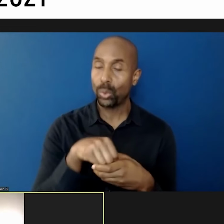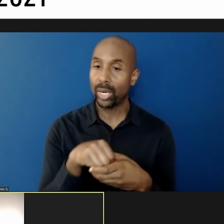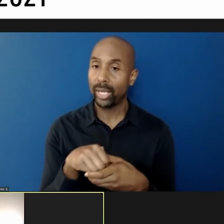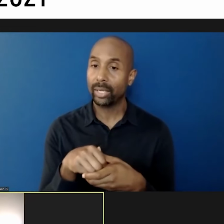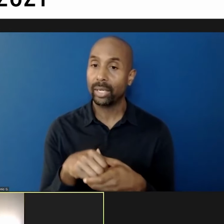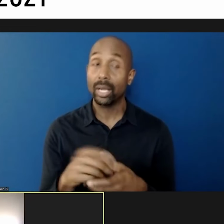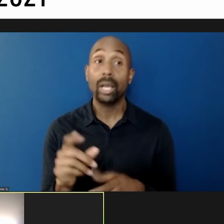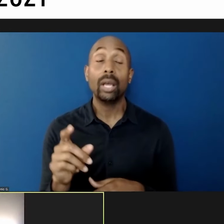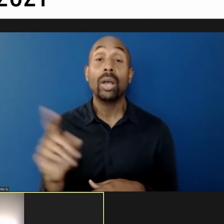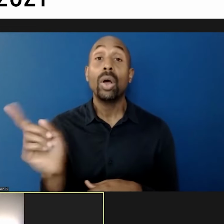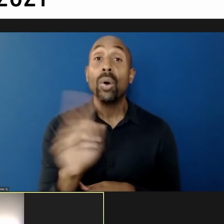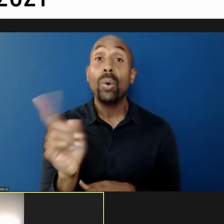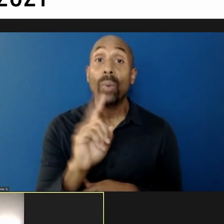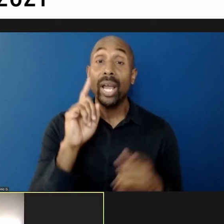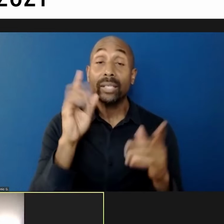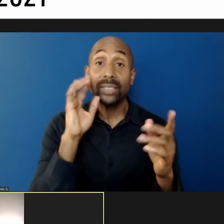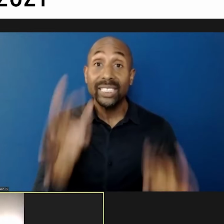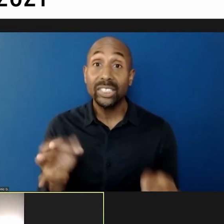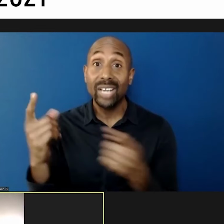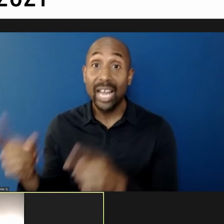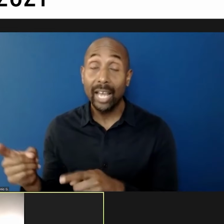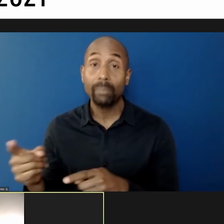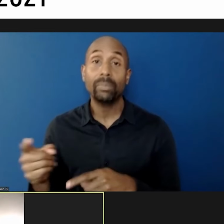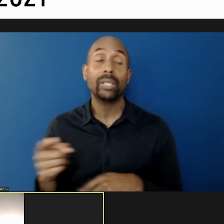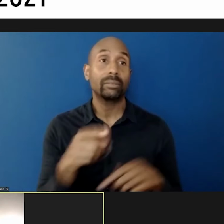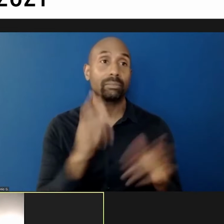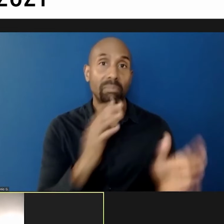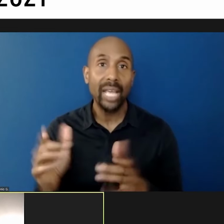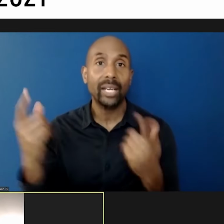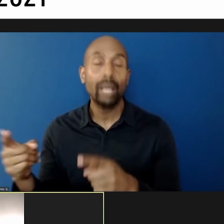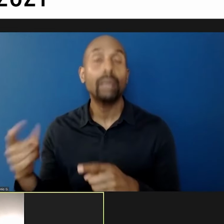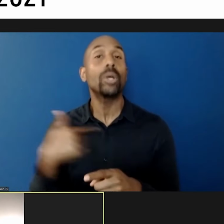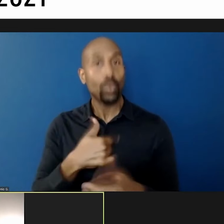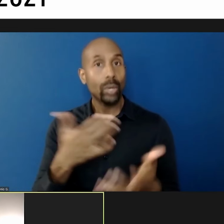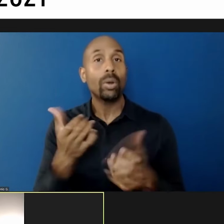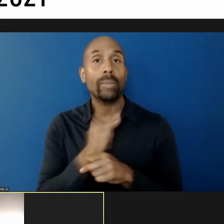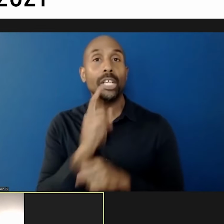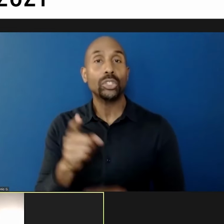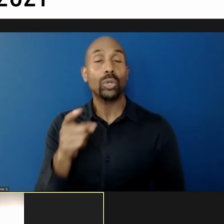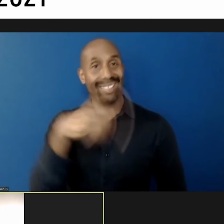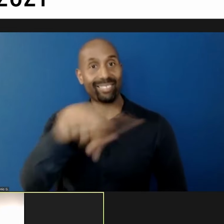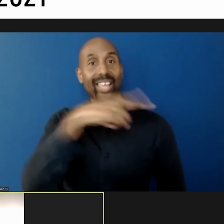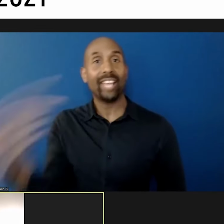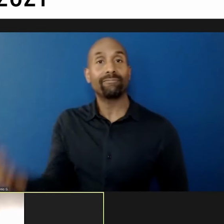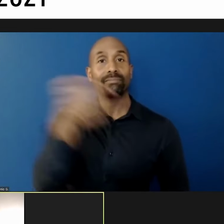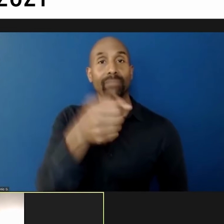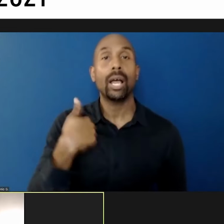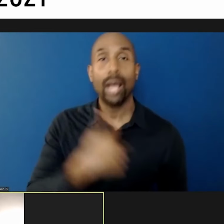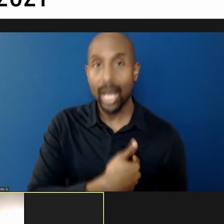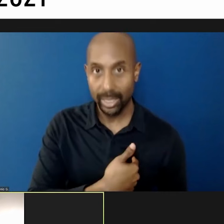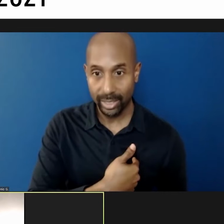in discussing the decision making process, so where are we and how do we get there? So